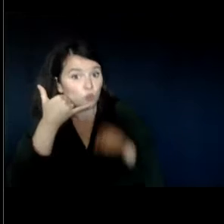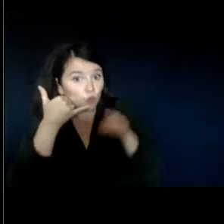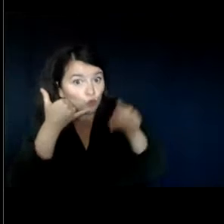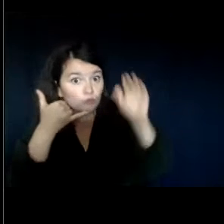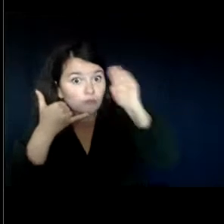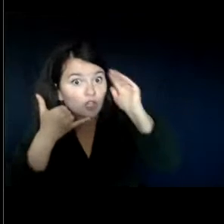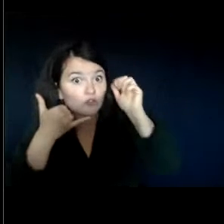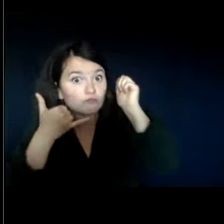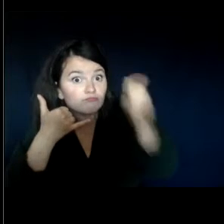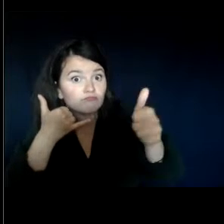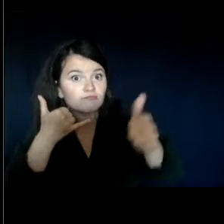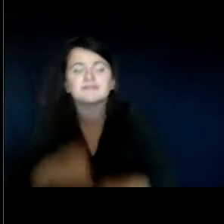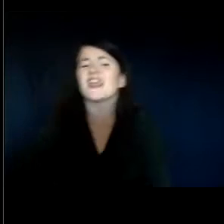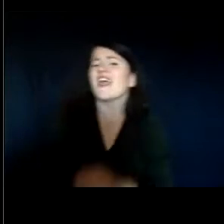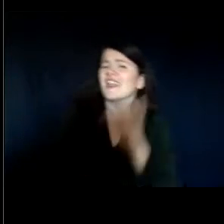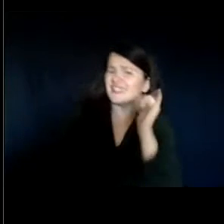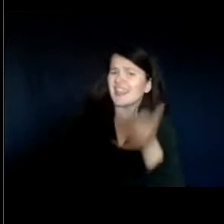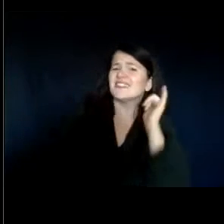Yes, yes. We can hear you.